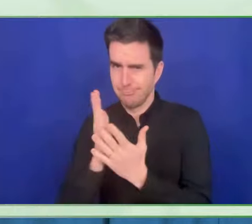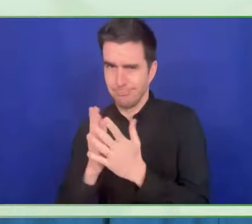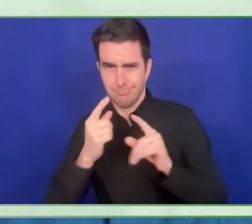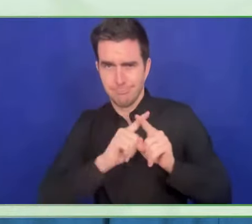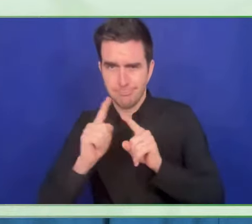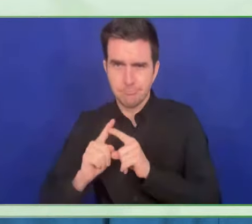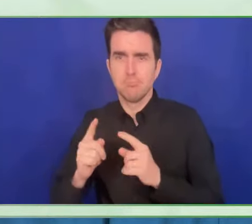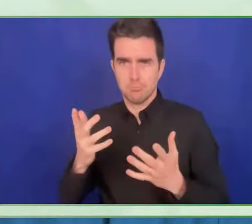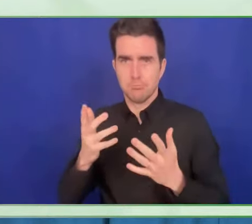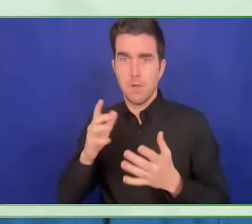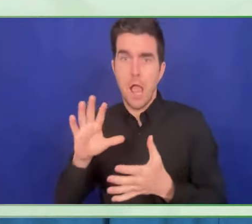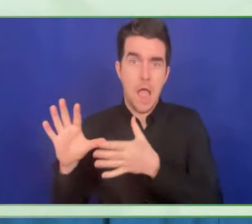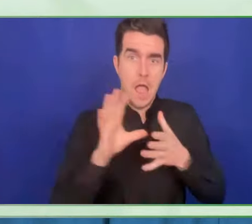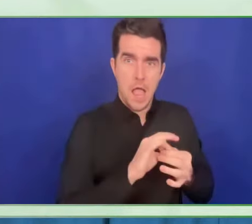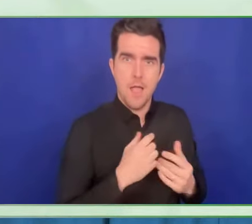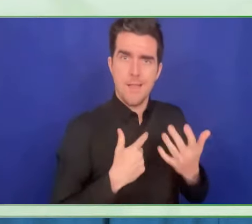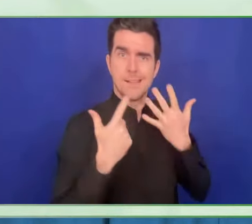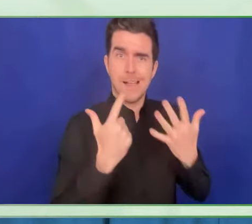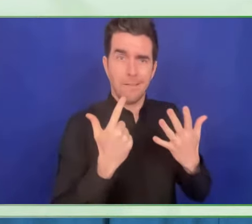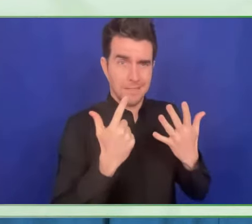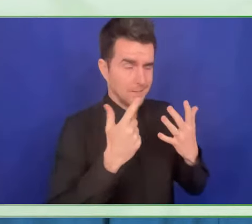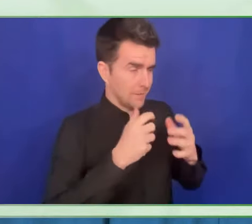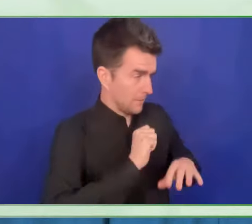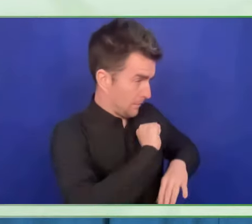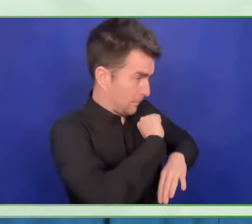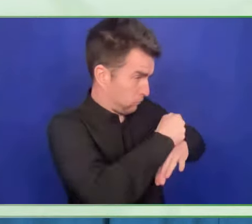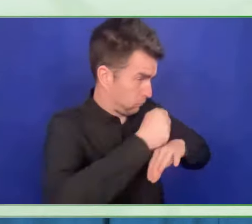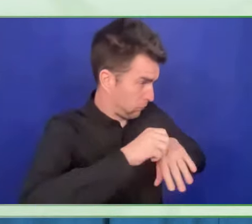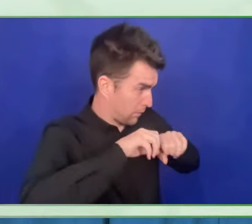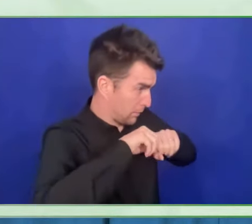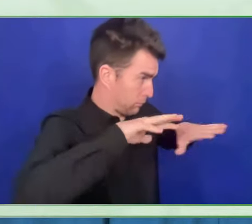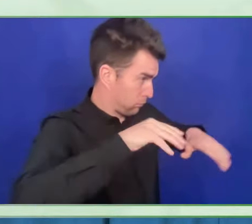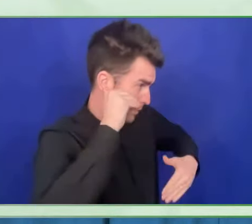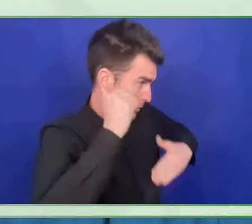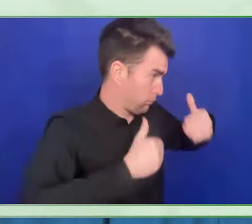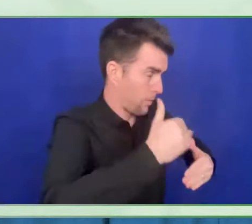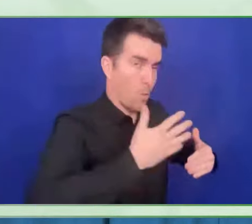society, including organisations of persons with disabilities, to